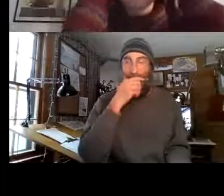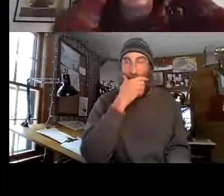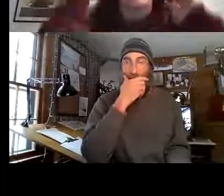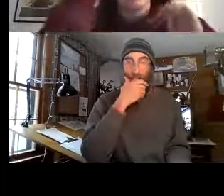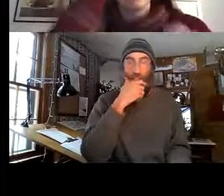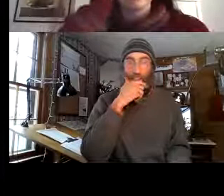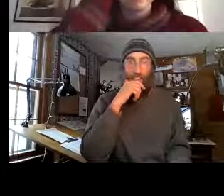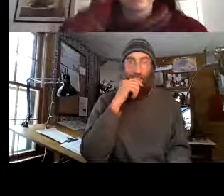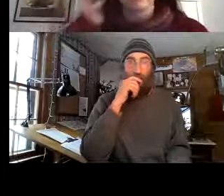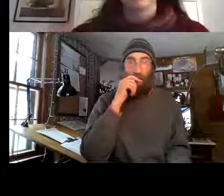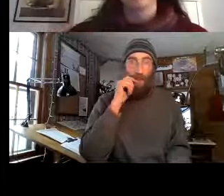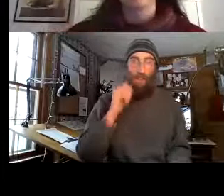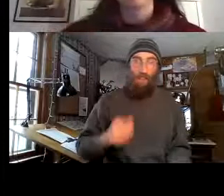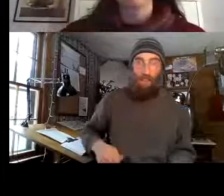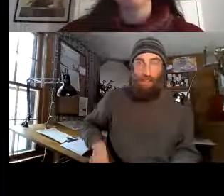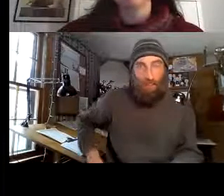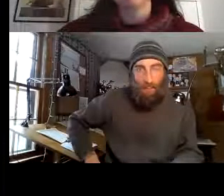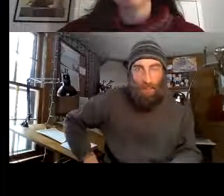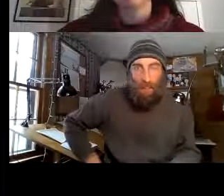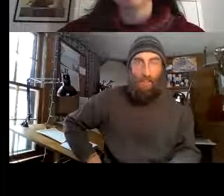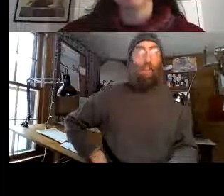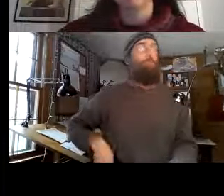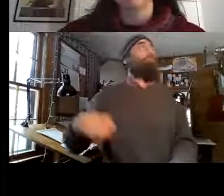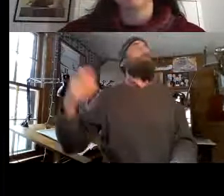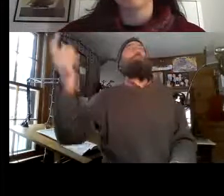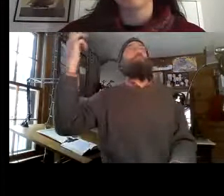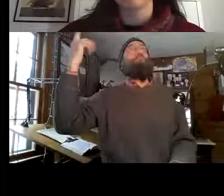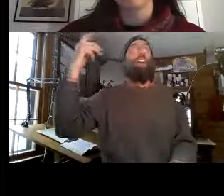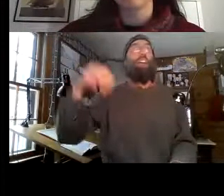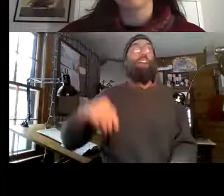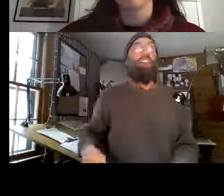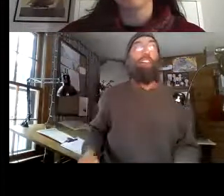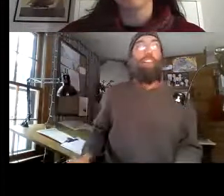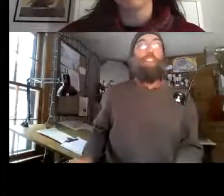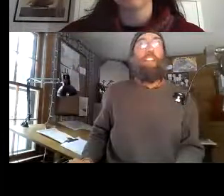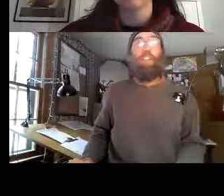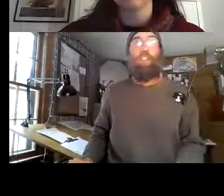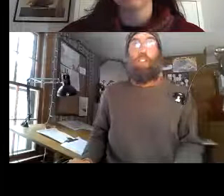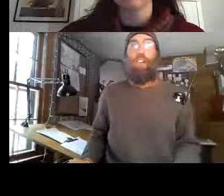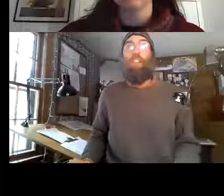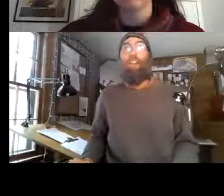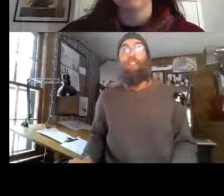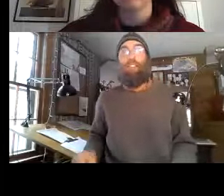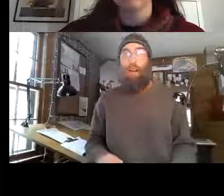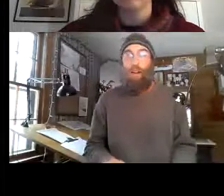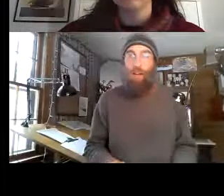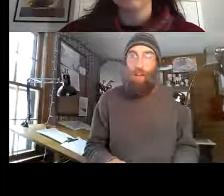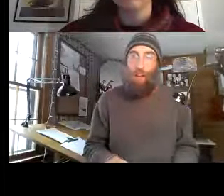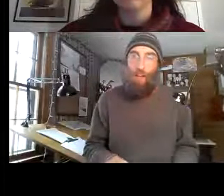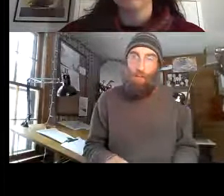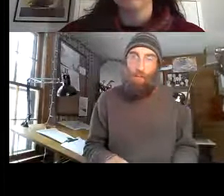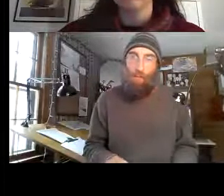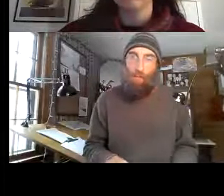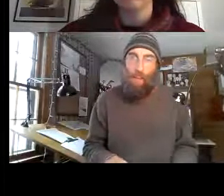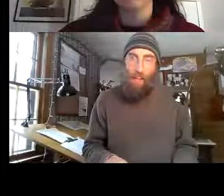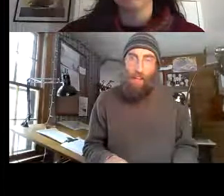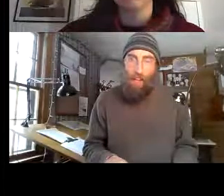2006. So, my goodness, uh, um, uh, 16 years ago I guess. Wow!